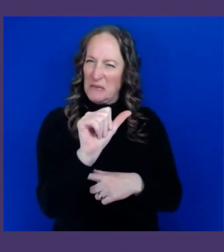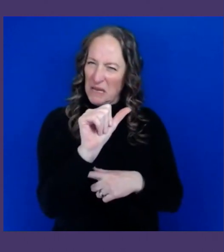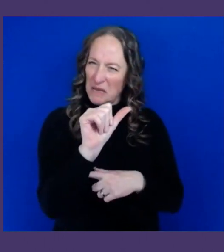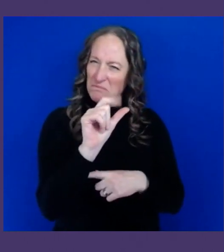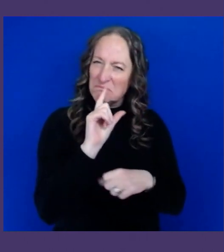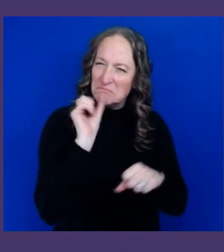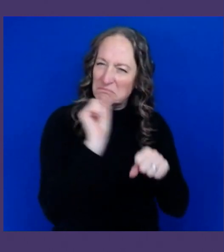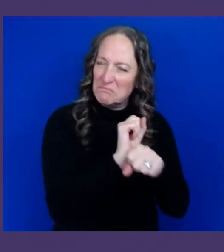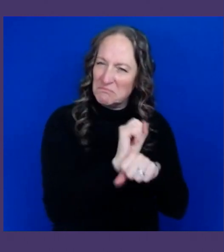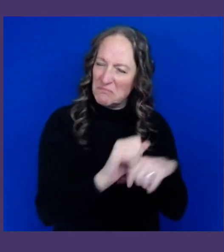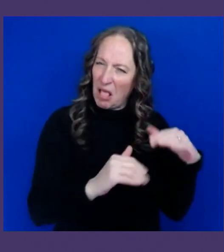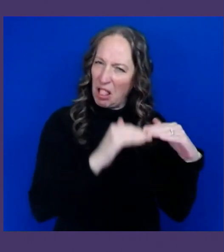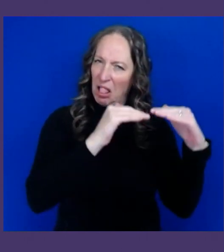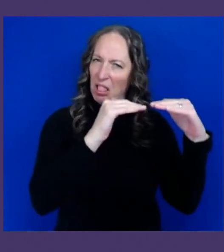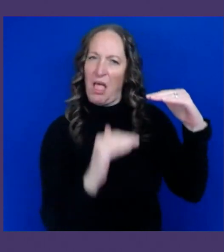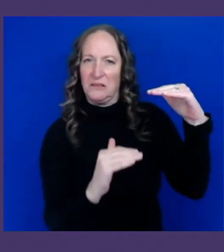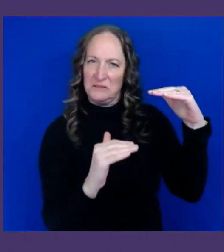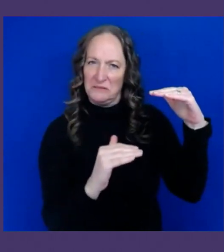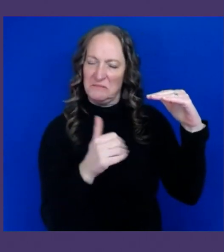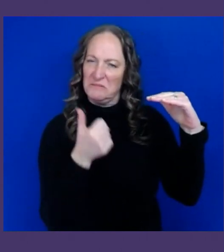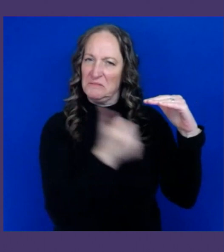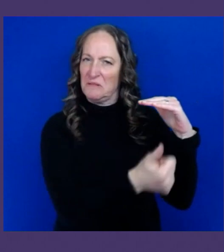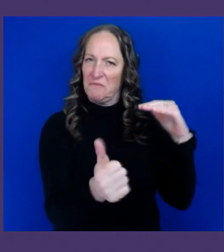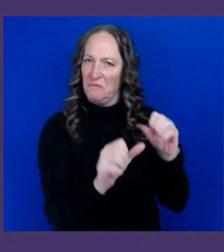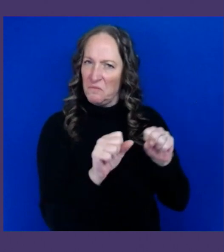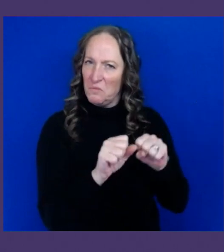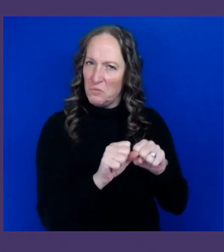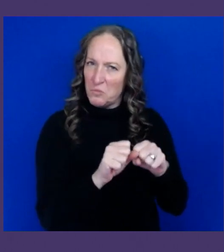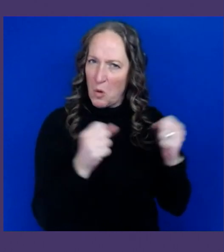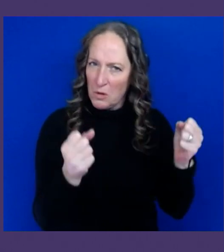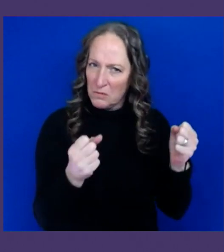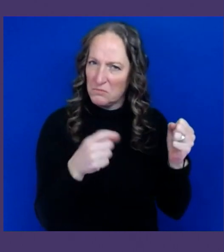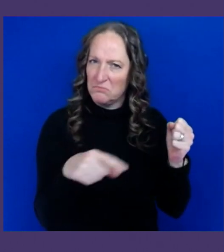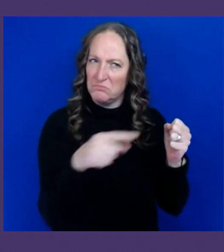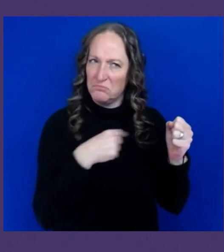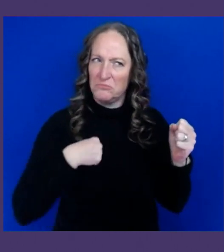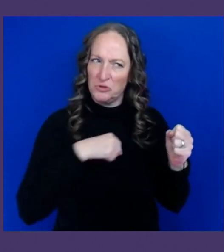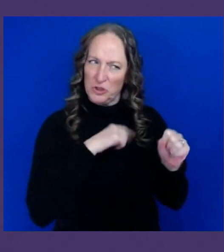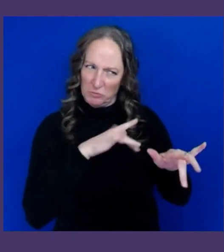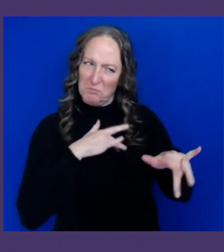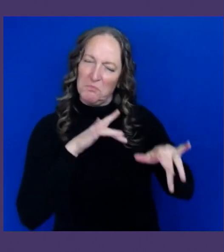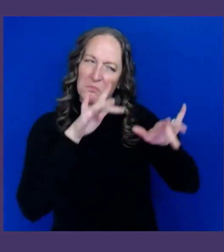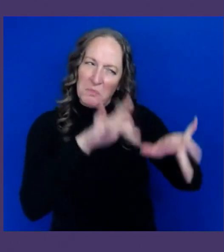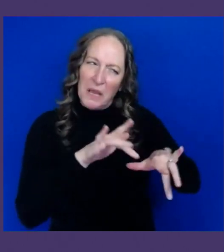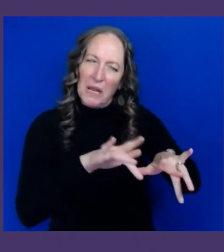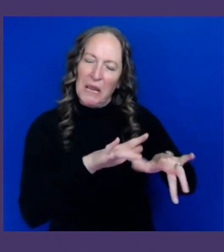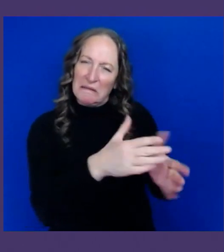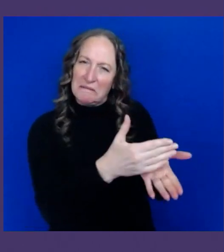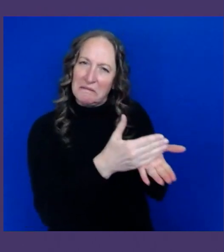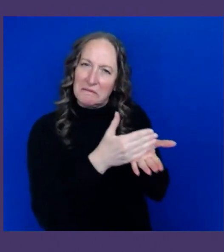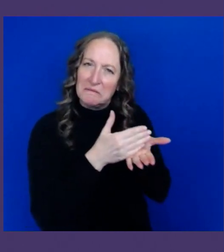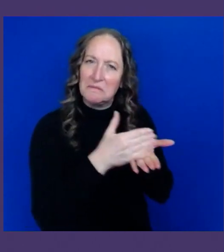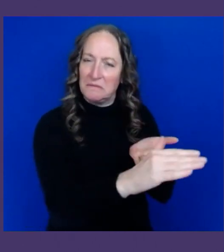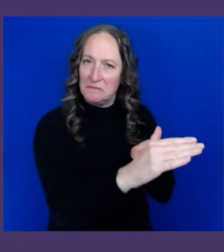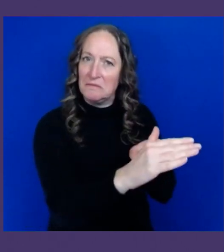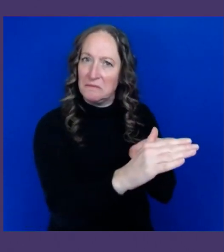broken, to be pitied, to be excluded, to be separated.